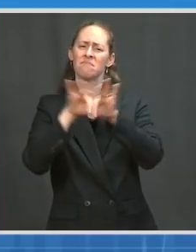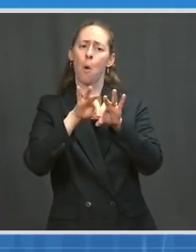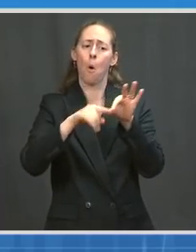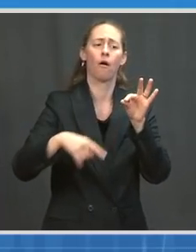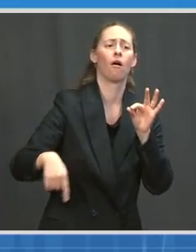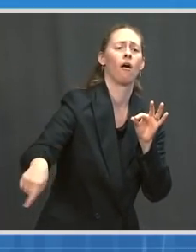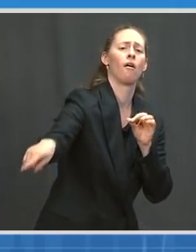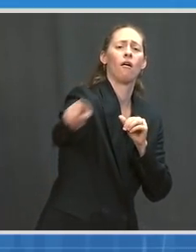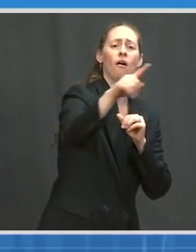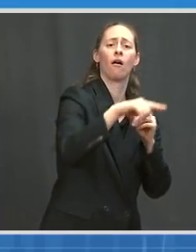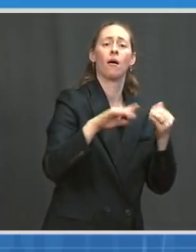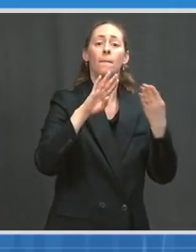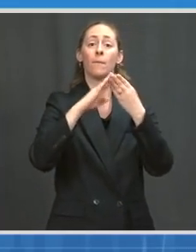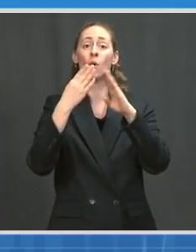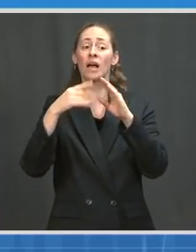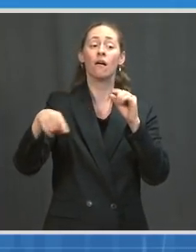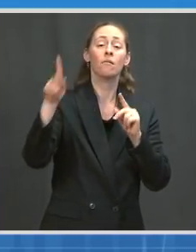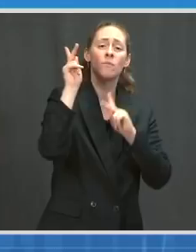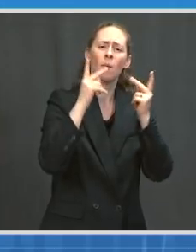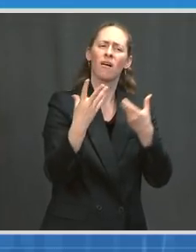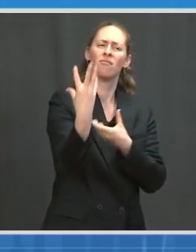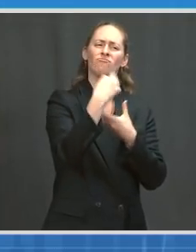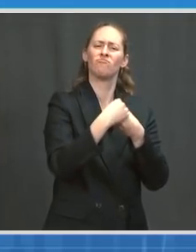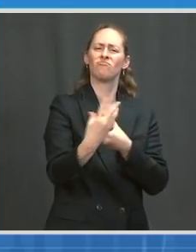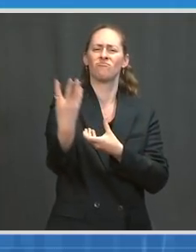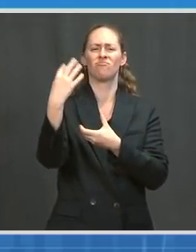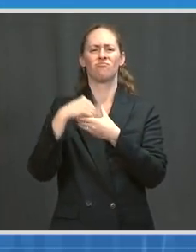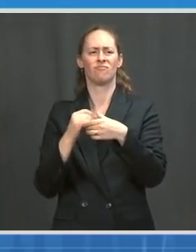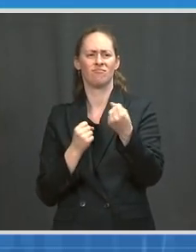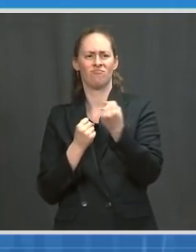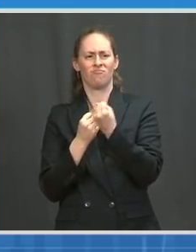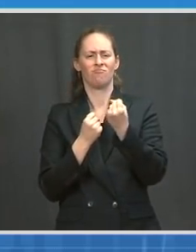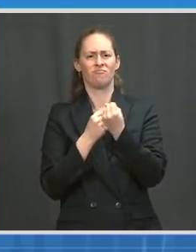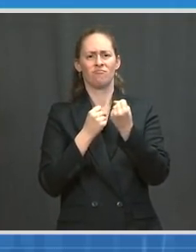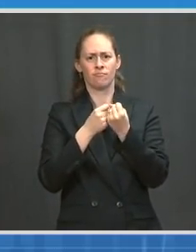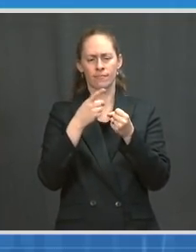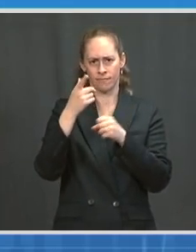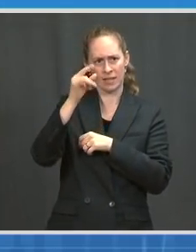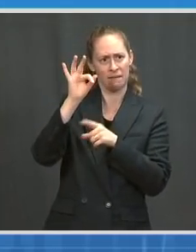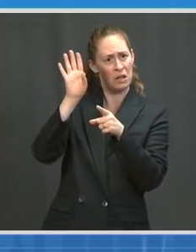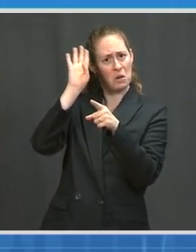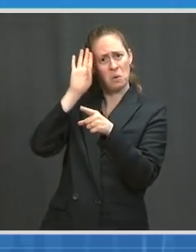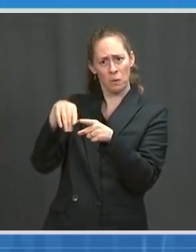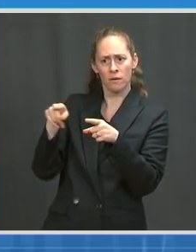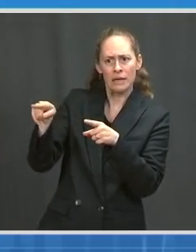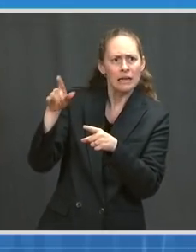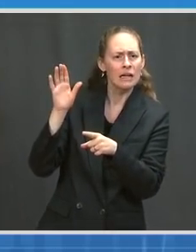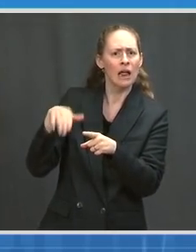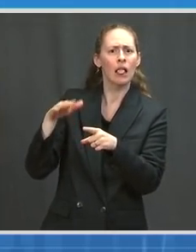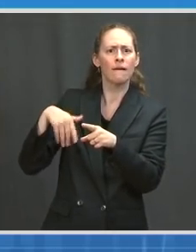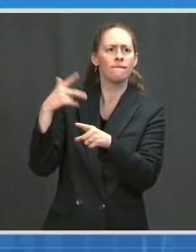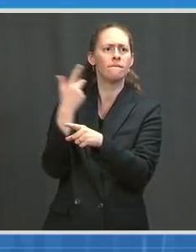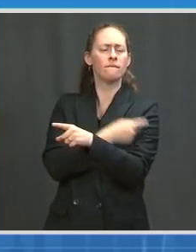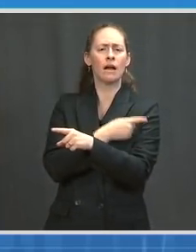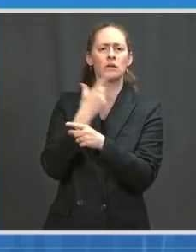vaccinated yet have questions that they want answered. They want to observe the response of people who have been vaccinated.